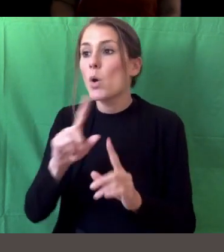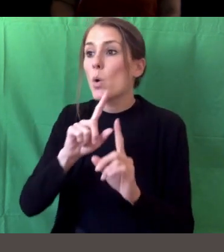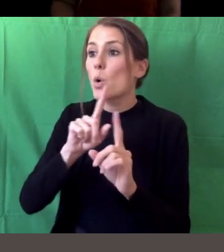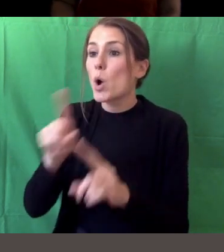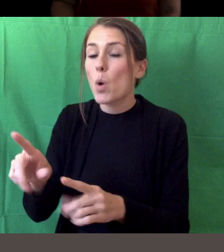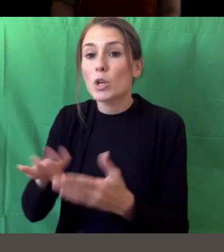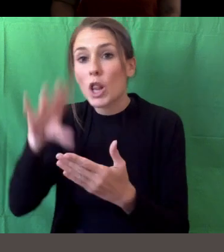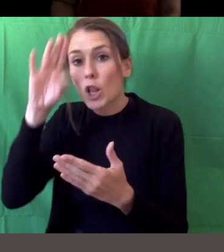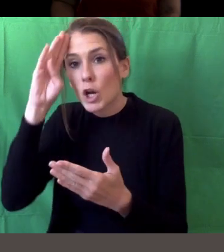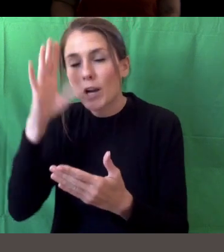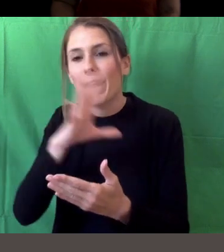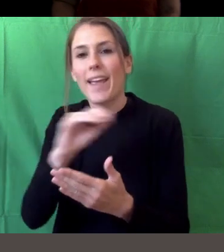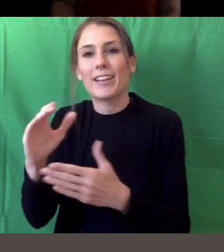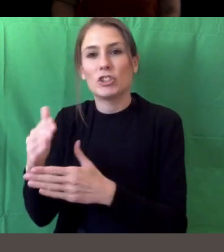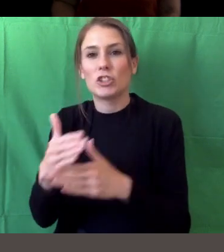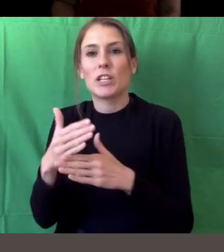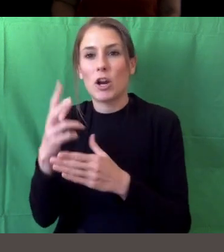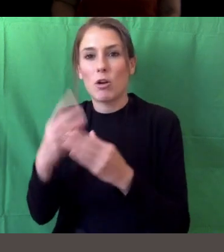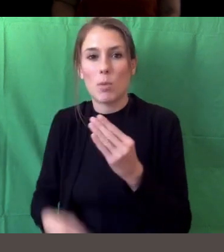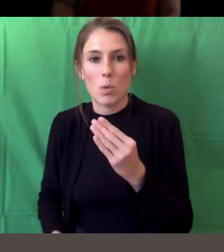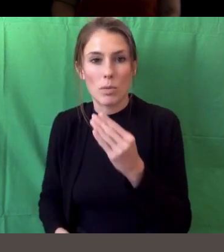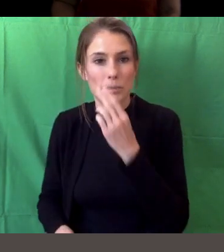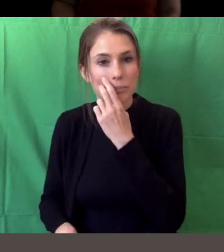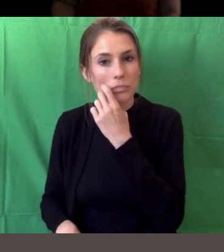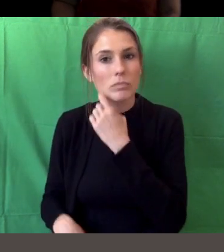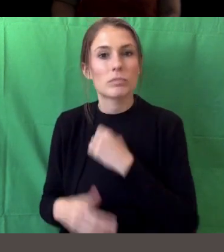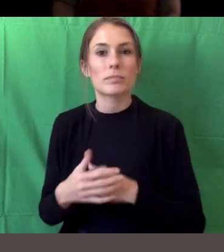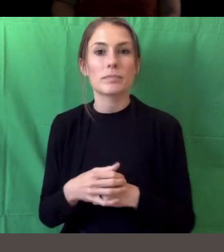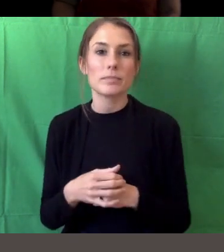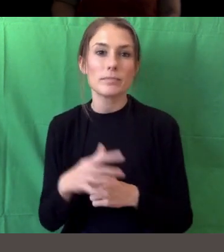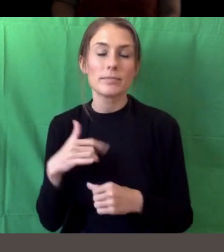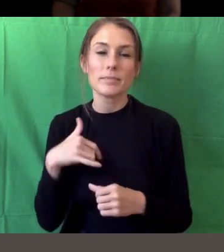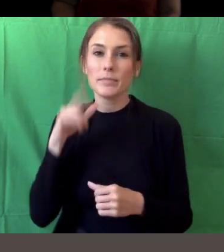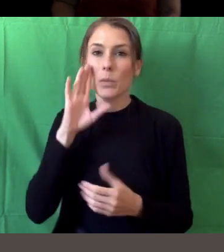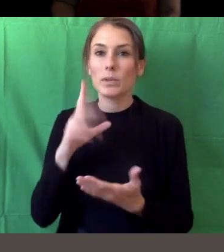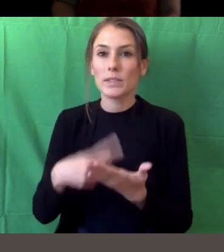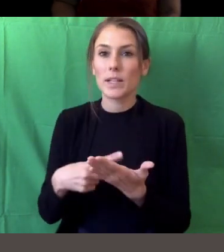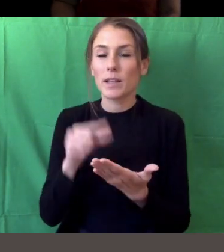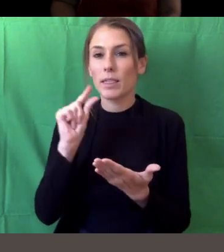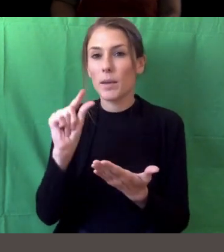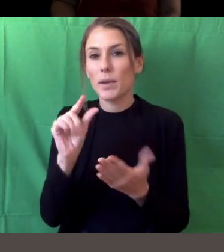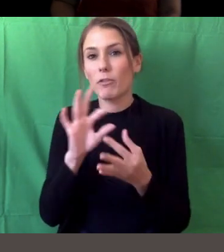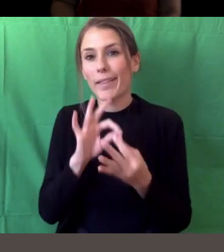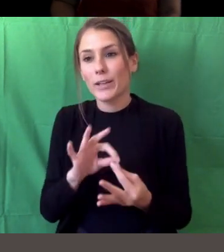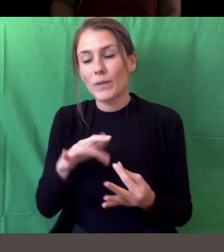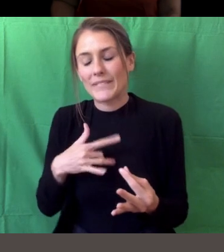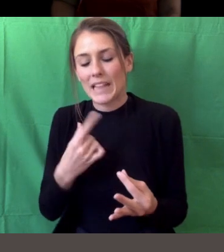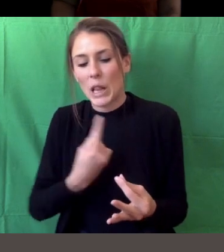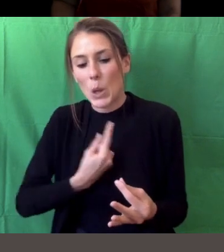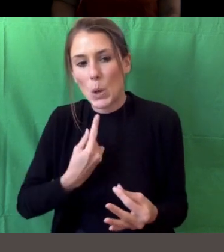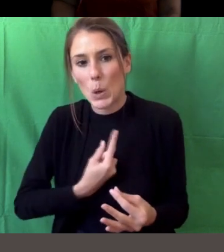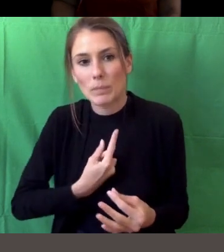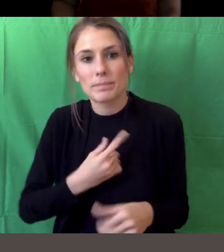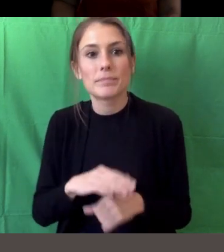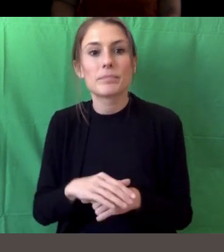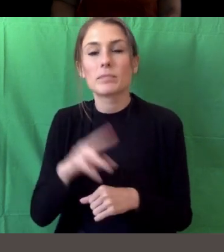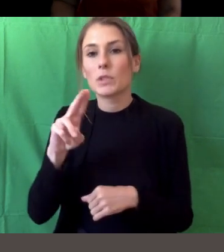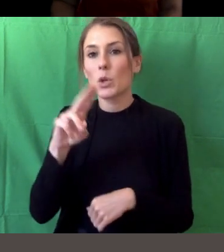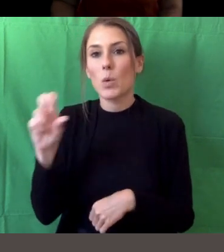only to learn but to share. I'm going to discuss a little bit about loneliness.